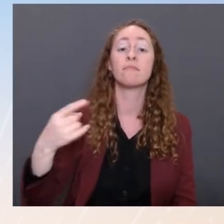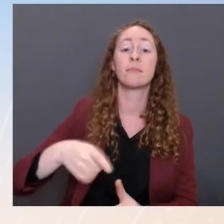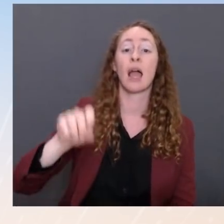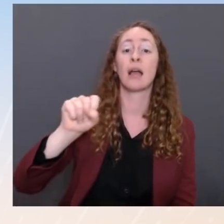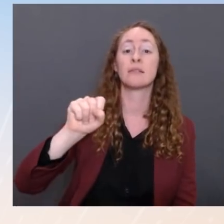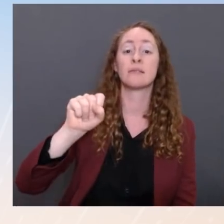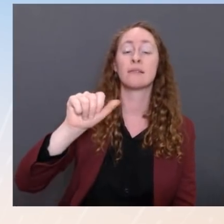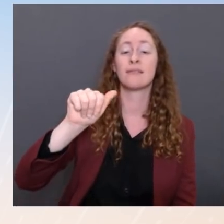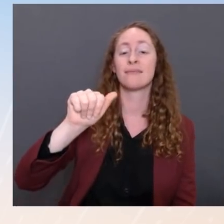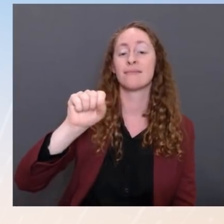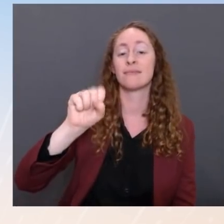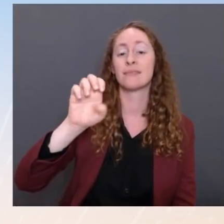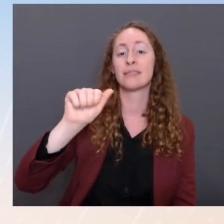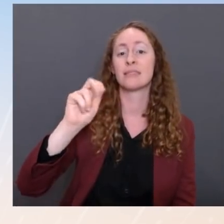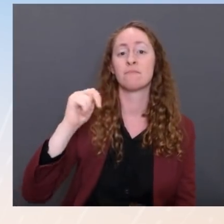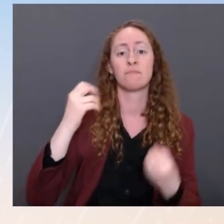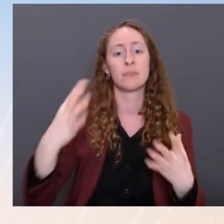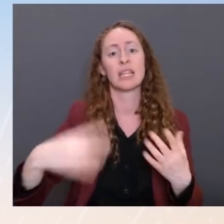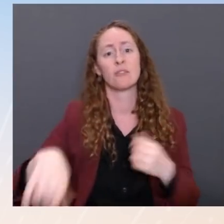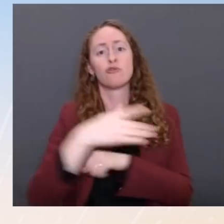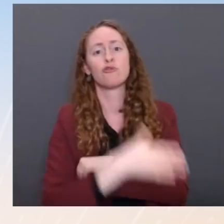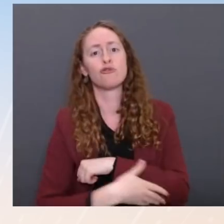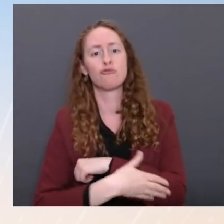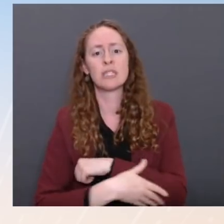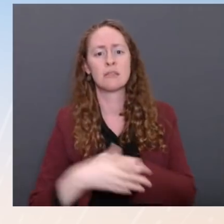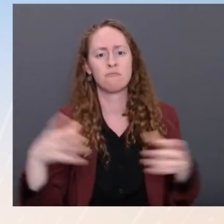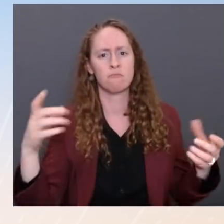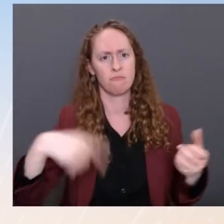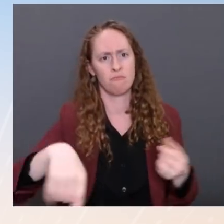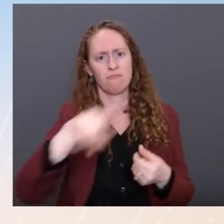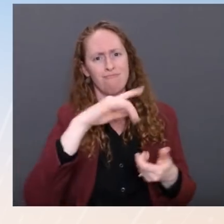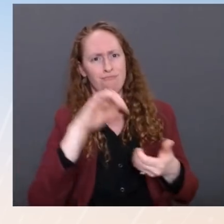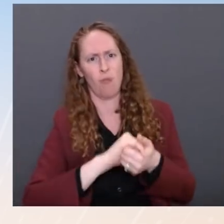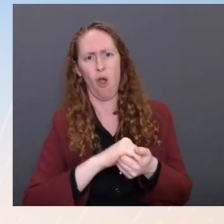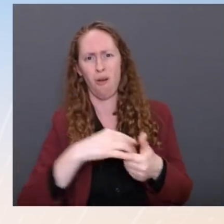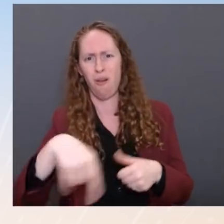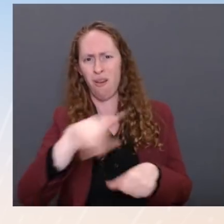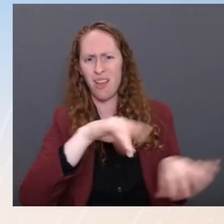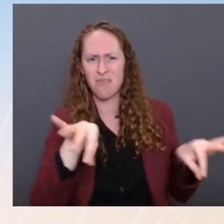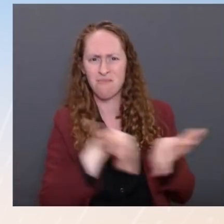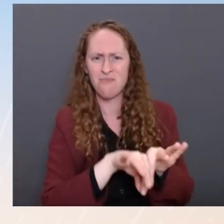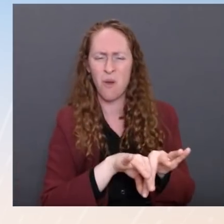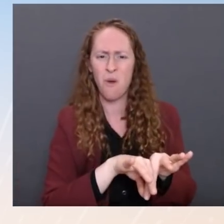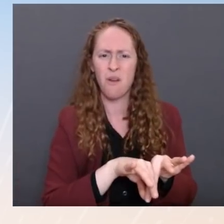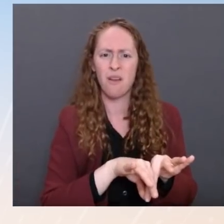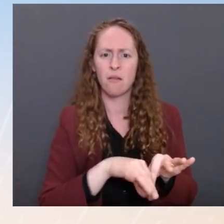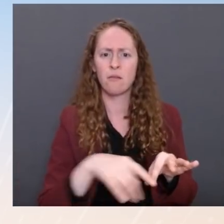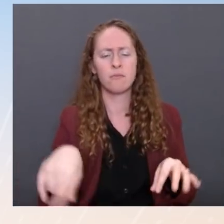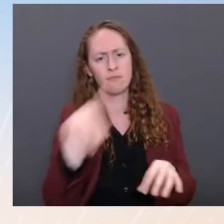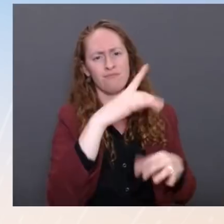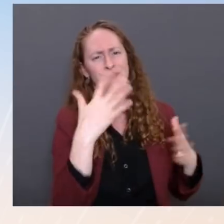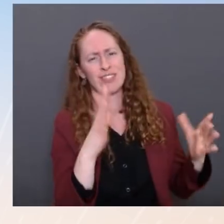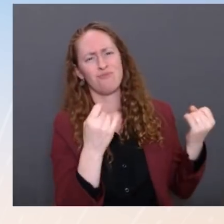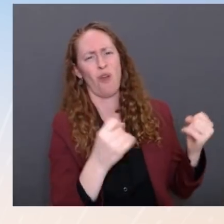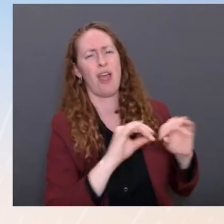the aggressive action of Russia and invading Ukraine, in participating and in supporting sanctions and, certainly, abiding by them.